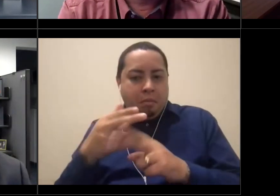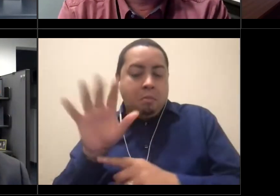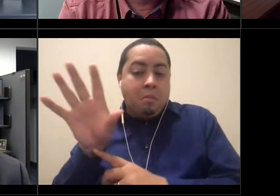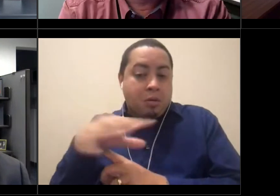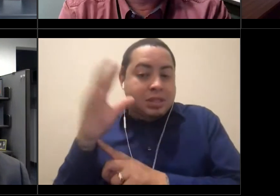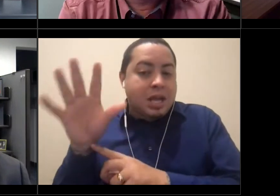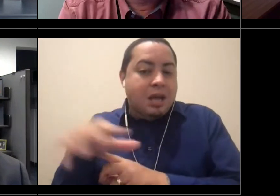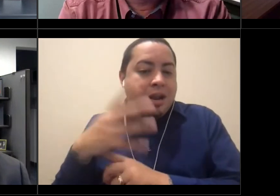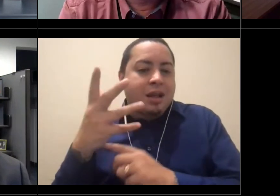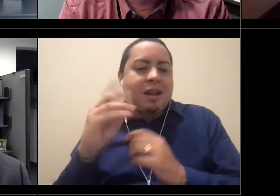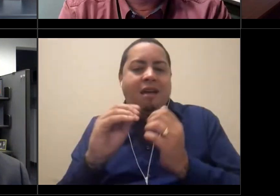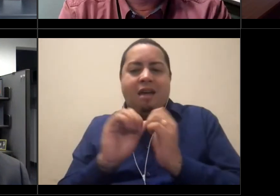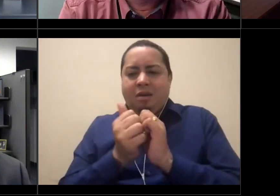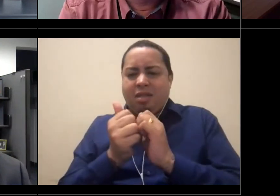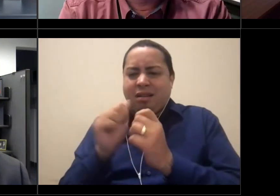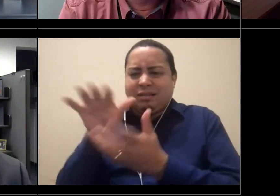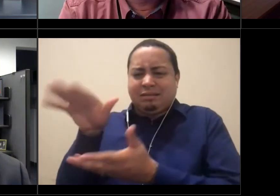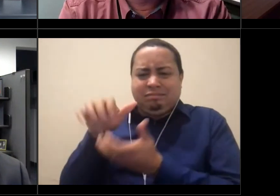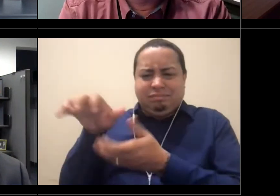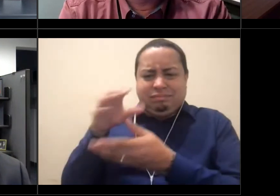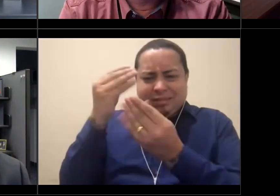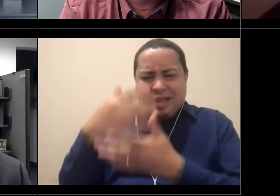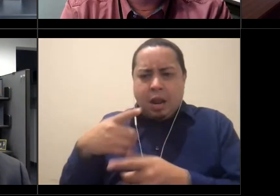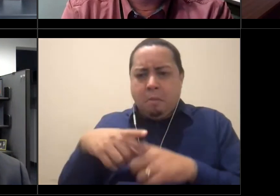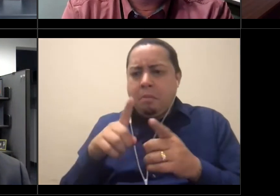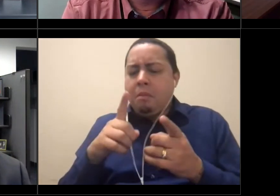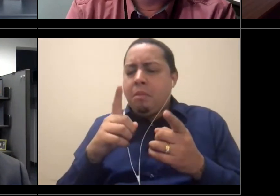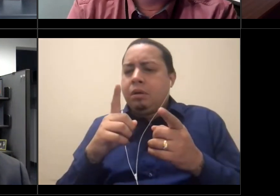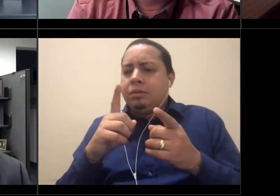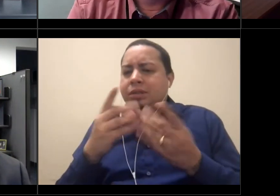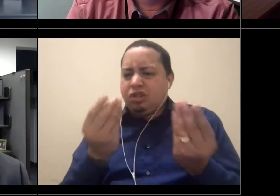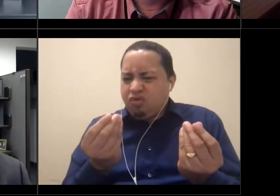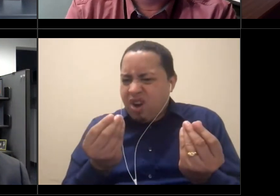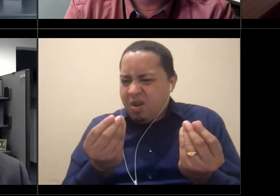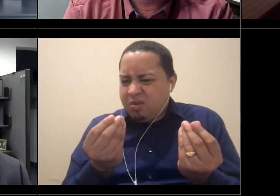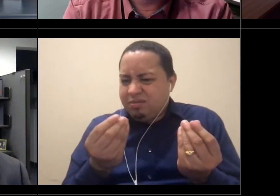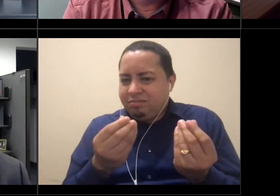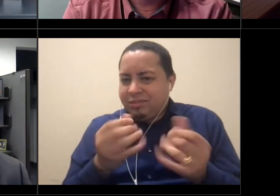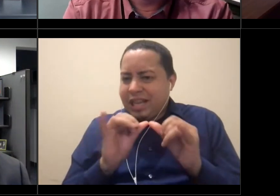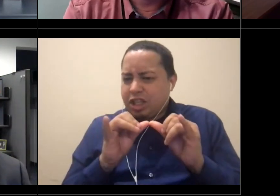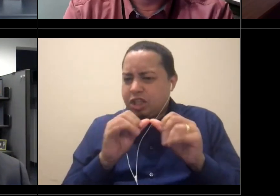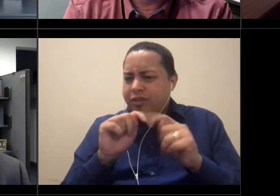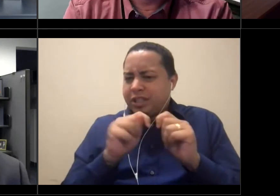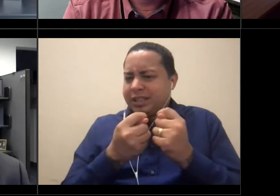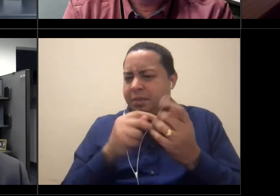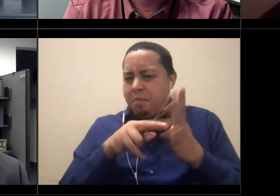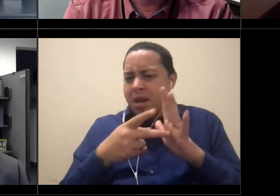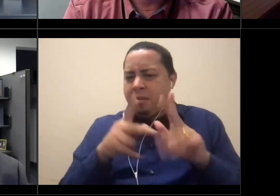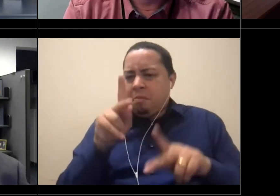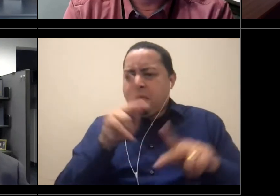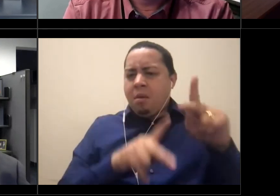maybe we could mention the ground engineering team, and all the folks that are supporting that.